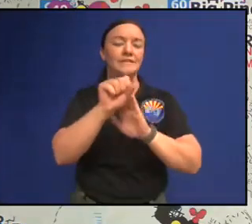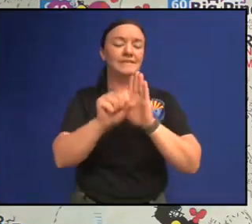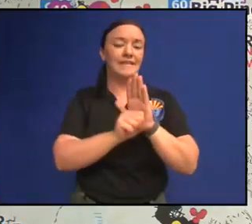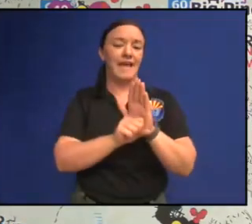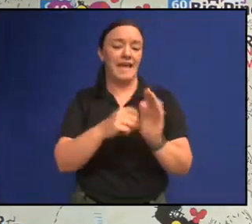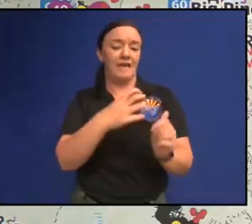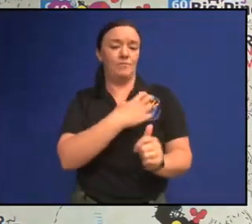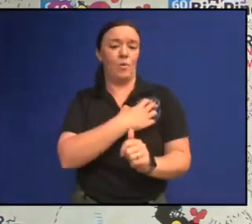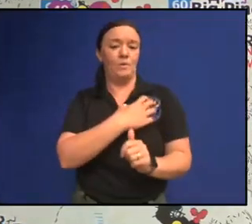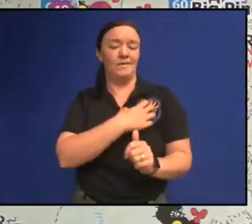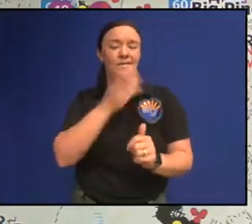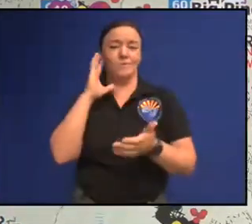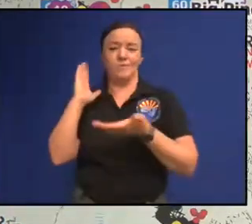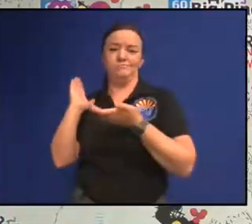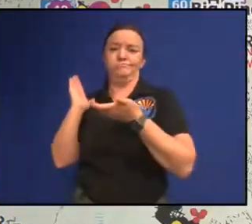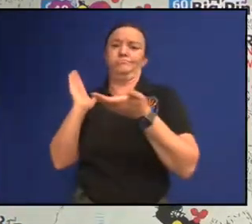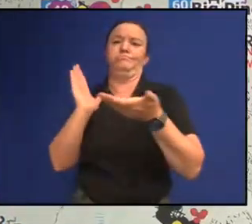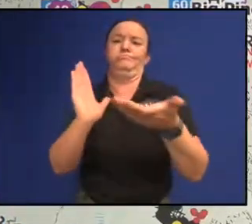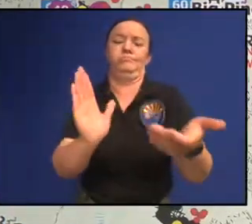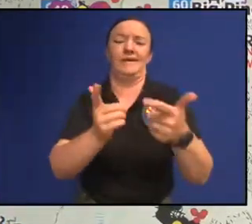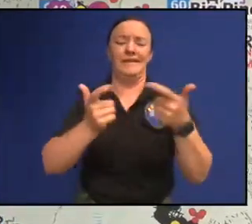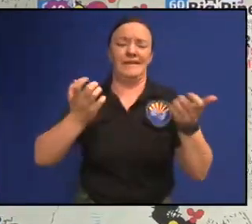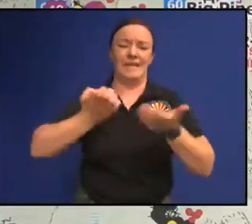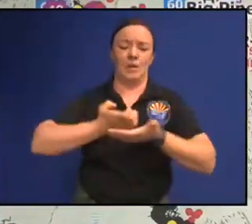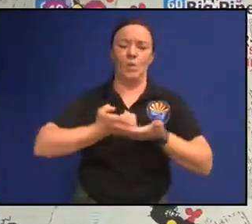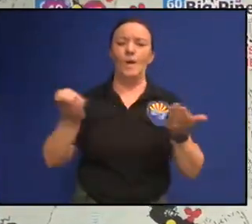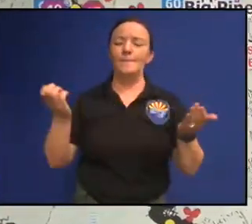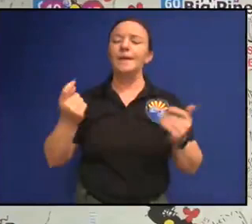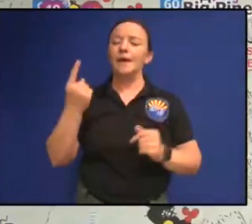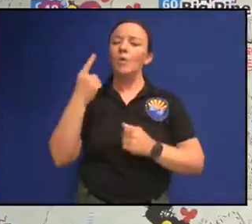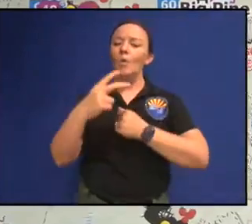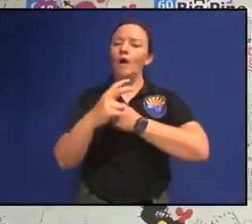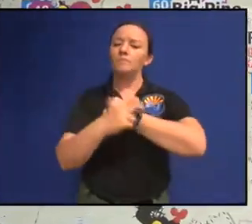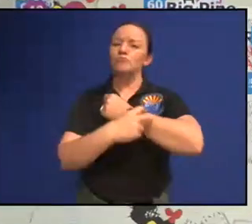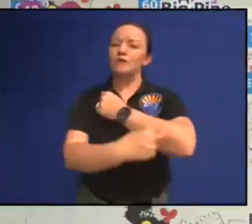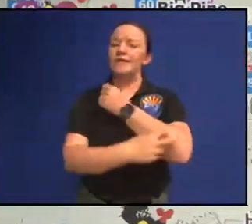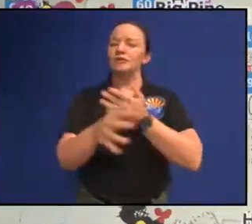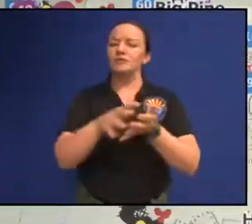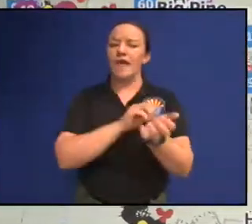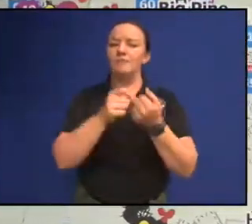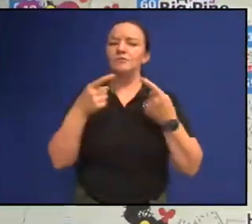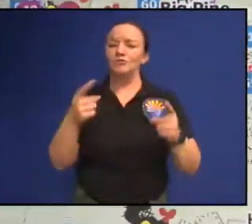UP THERE, SO WE CAN CLOSE A BRIDGE AND REMOVE A LARGE